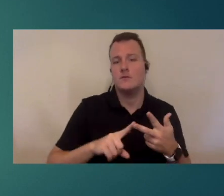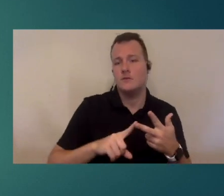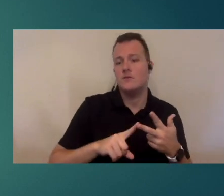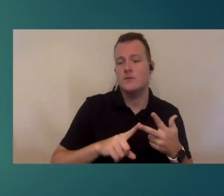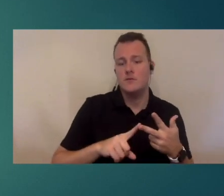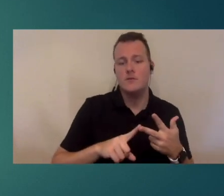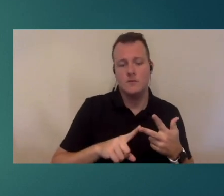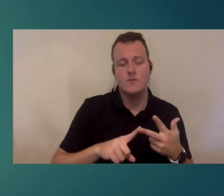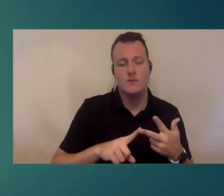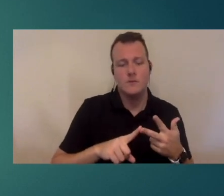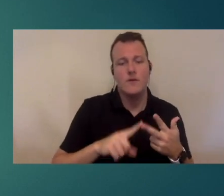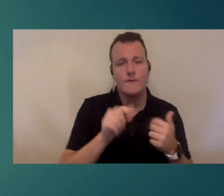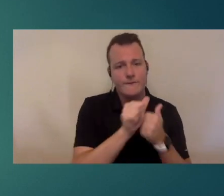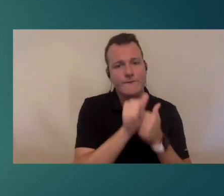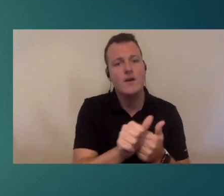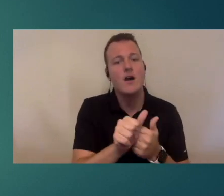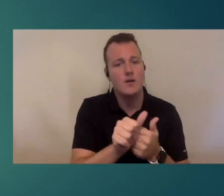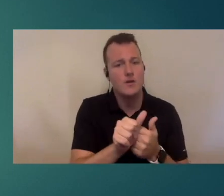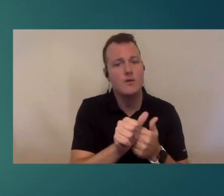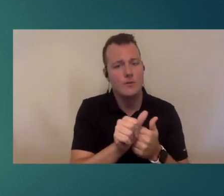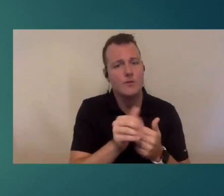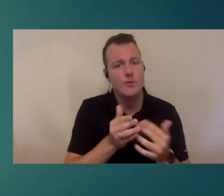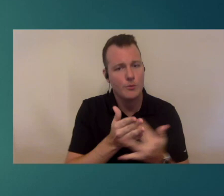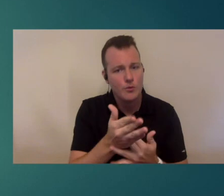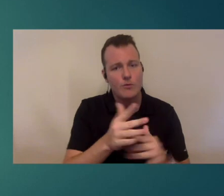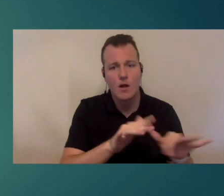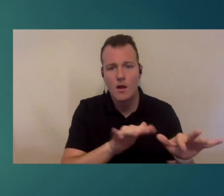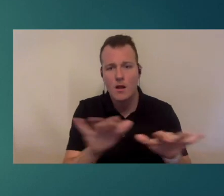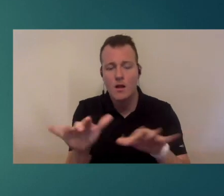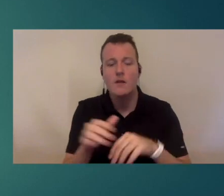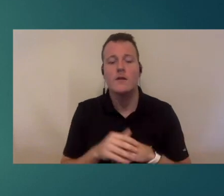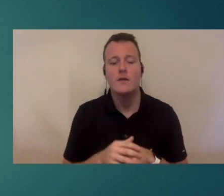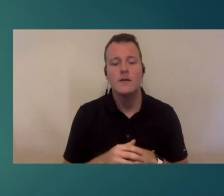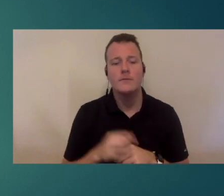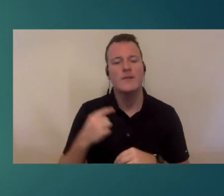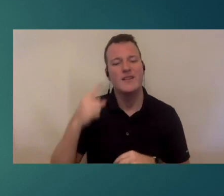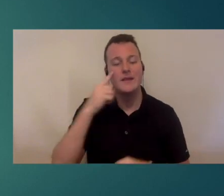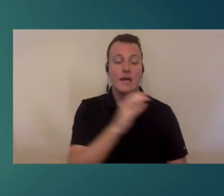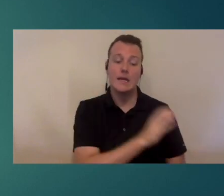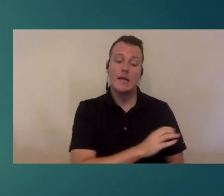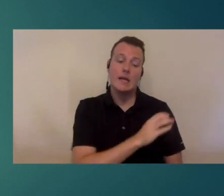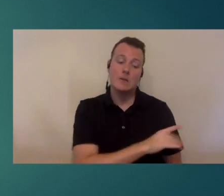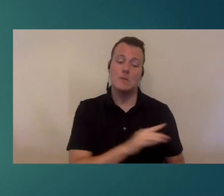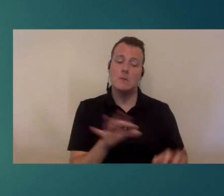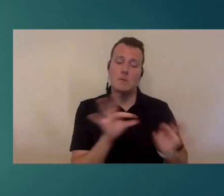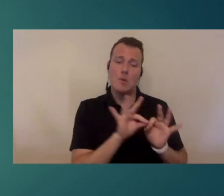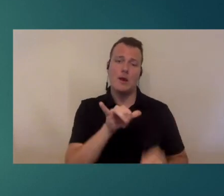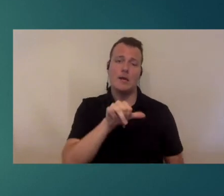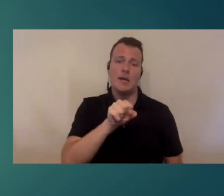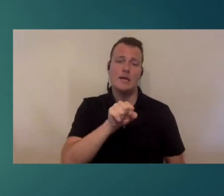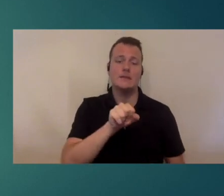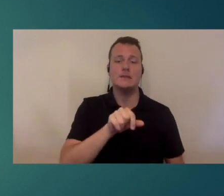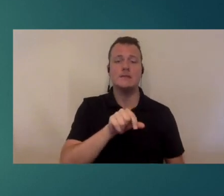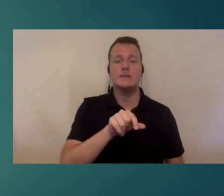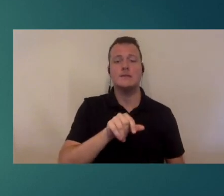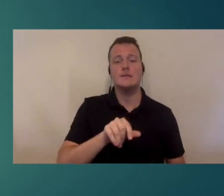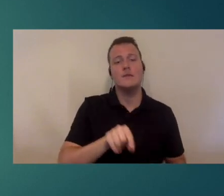kind of worried- I think, between the three of us, looking at the whole person. Obviously clinical's going to be a big aspect, but I need to know that if